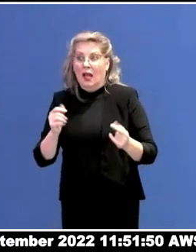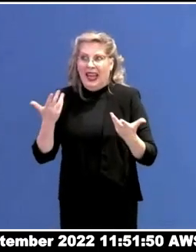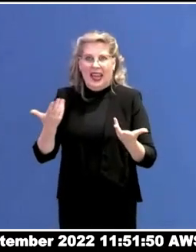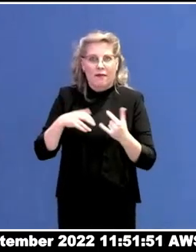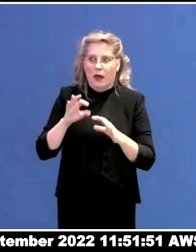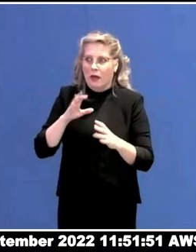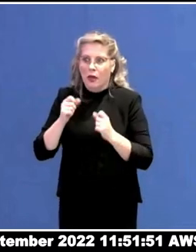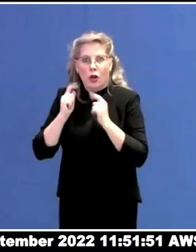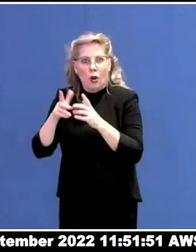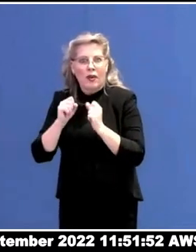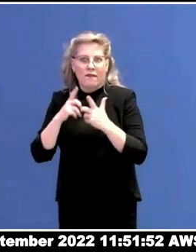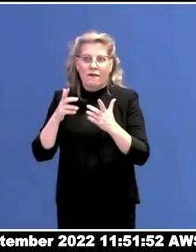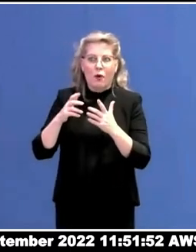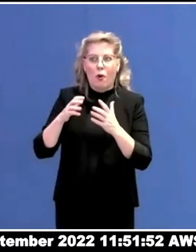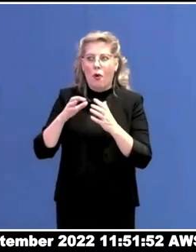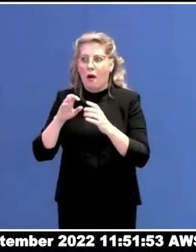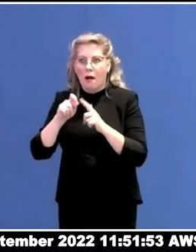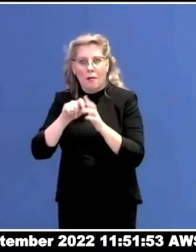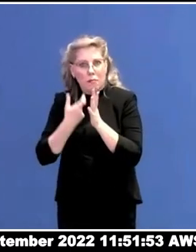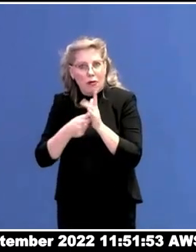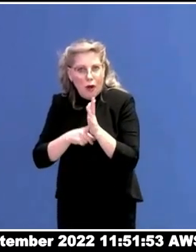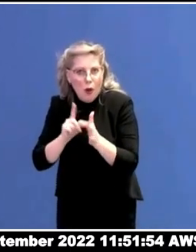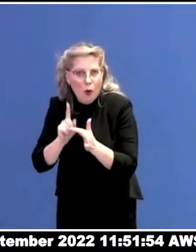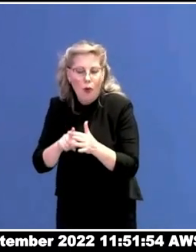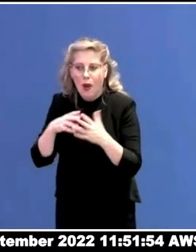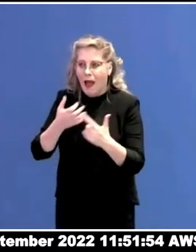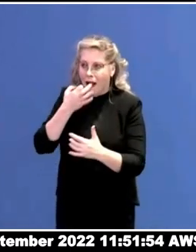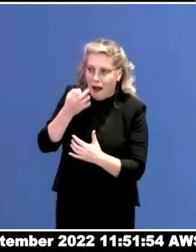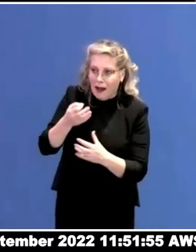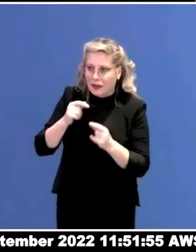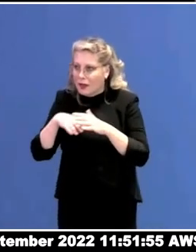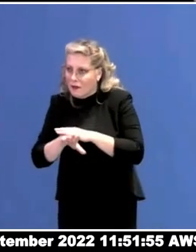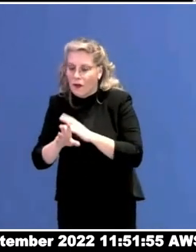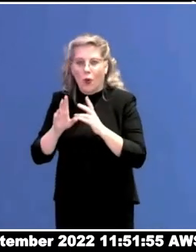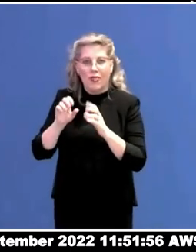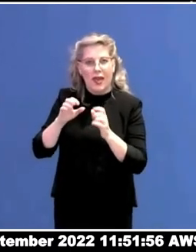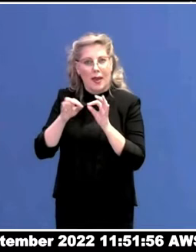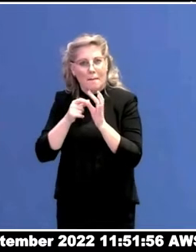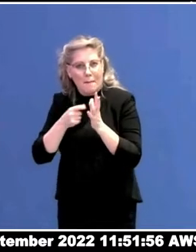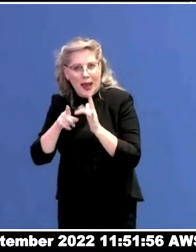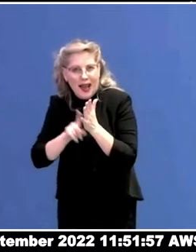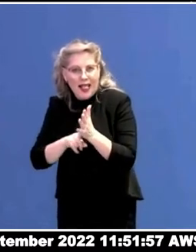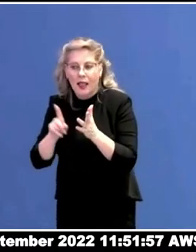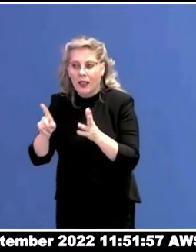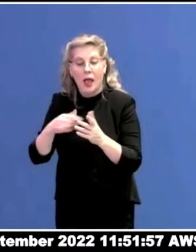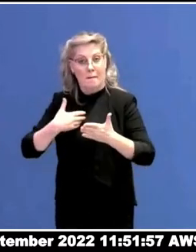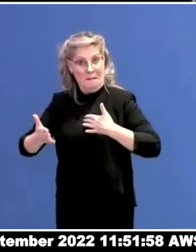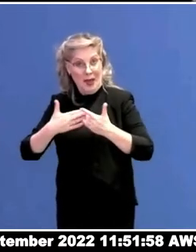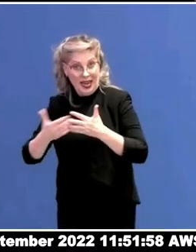challenge and that's why we have a lot of people returning to the prison system because they can't comply with some of the bail conditions which were imposed.